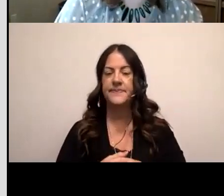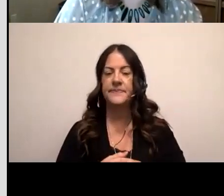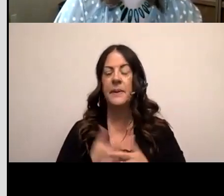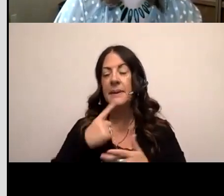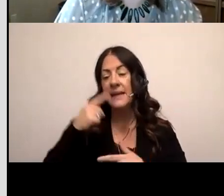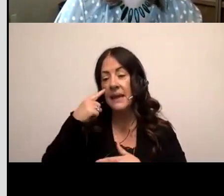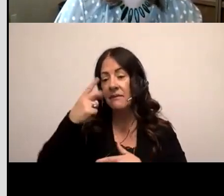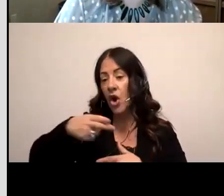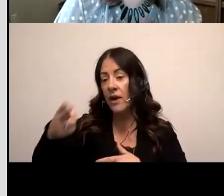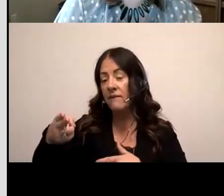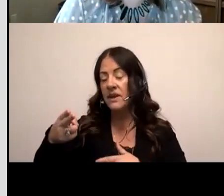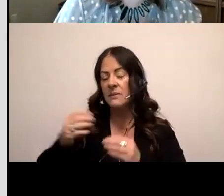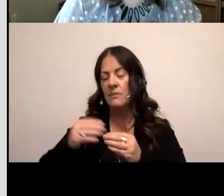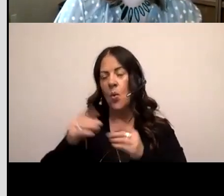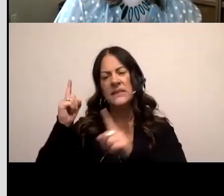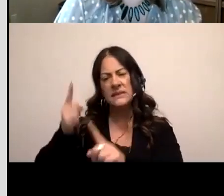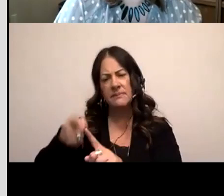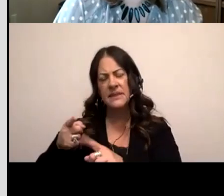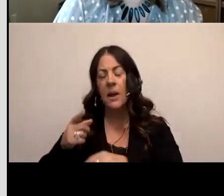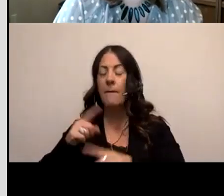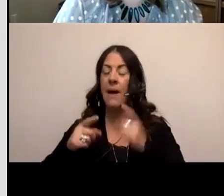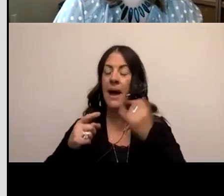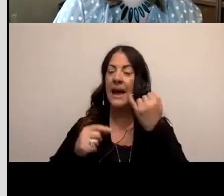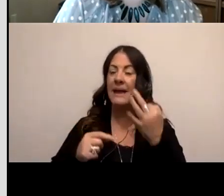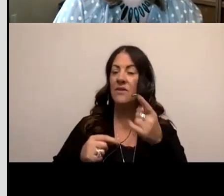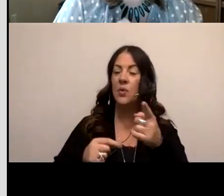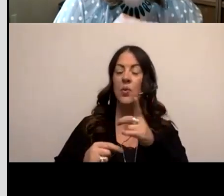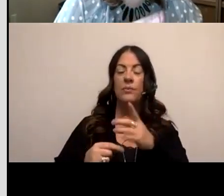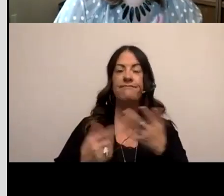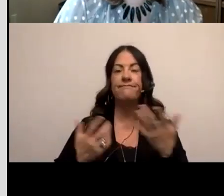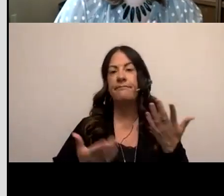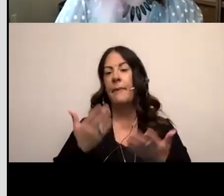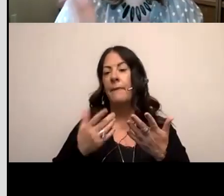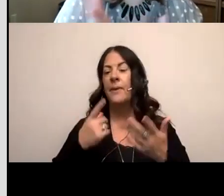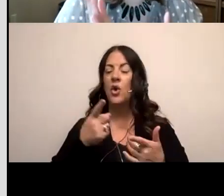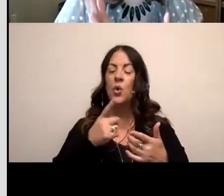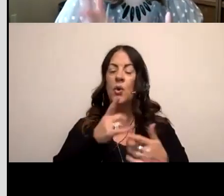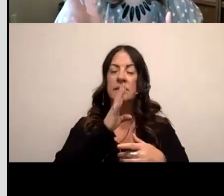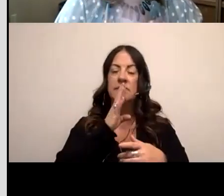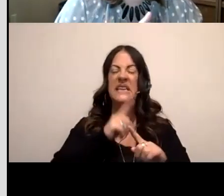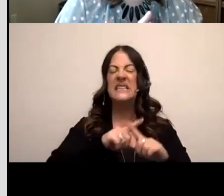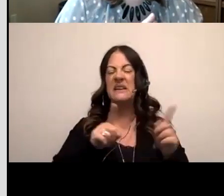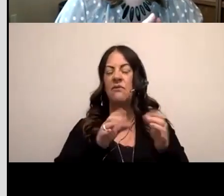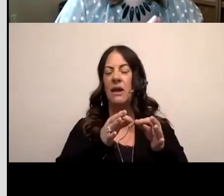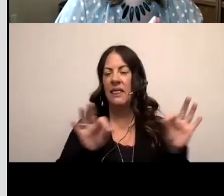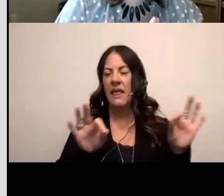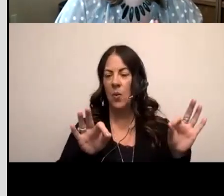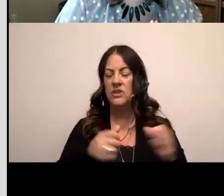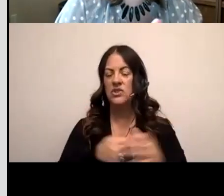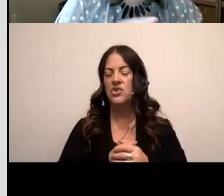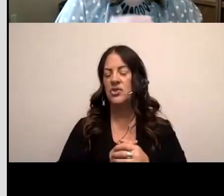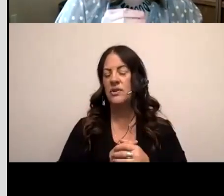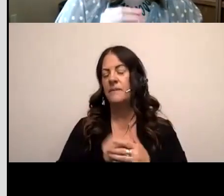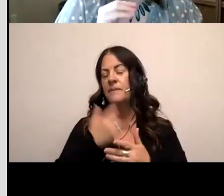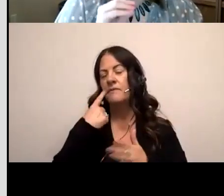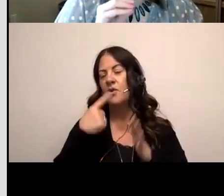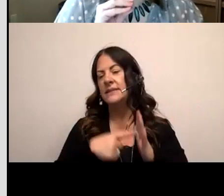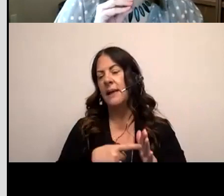ALSO IF YOU SPEAK A LANGUAGE OTHER THAN ENGLISH IN THE HOME. YOU WANT TO BE ABLE TO CONNECT